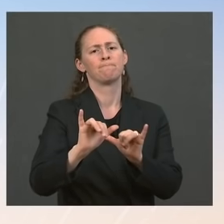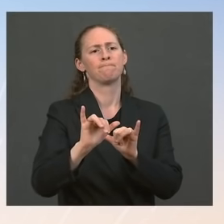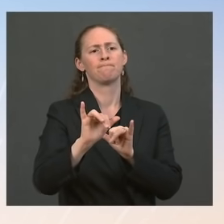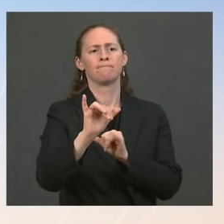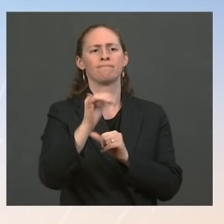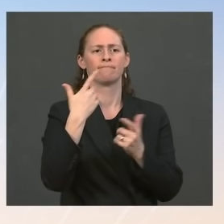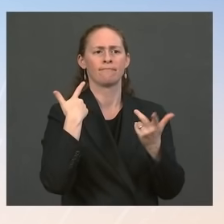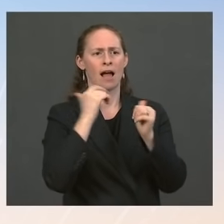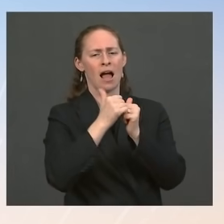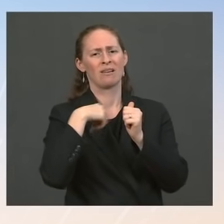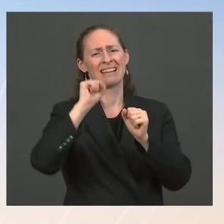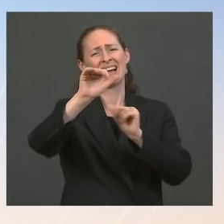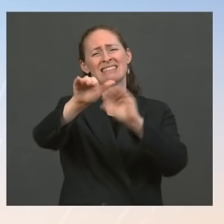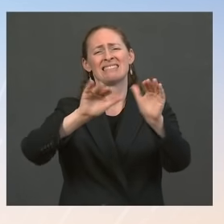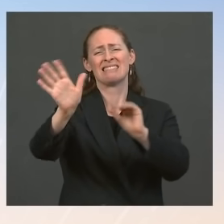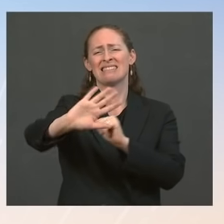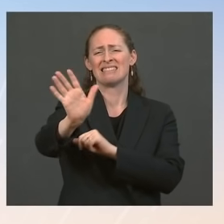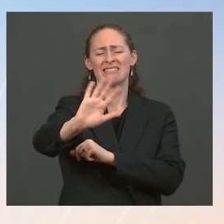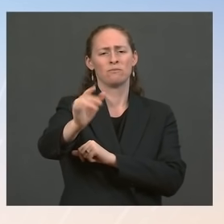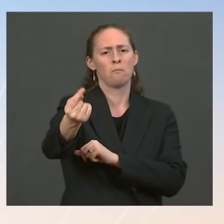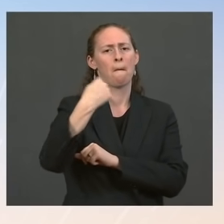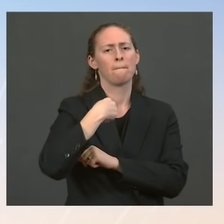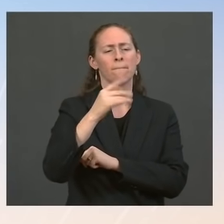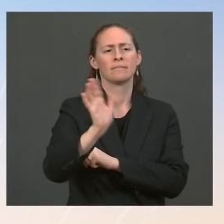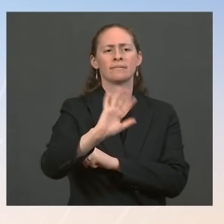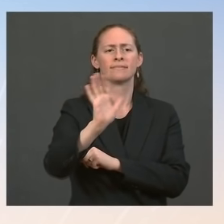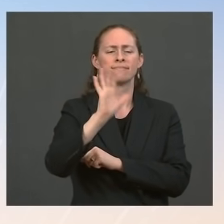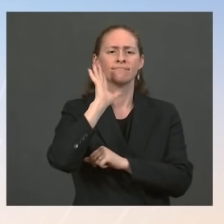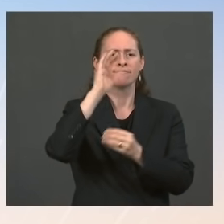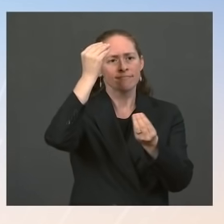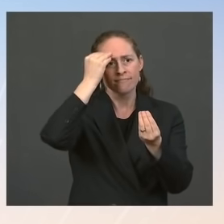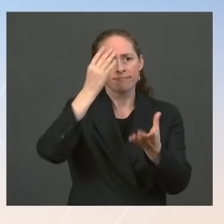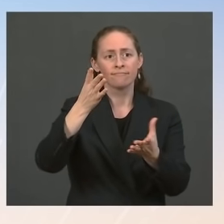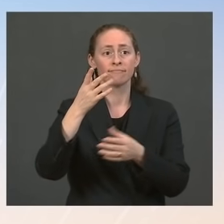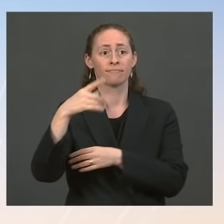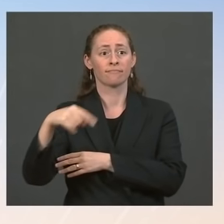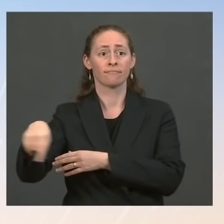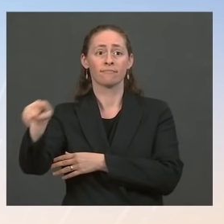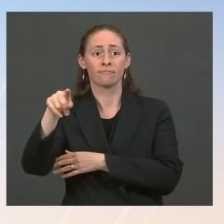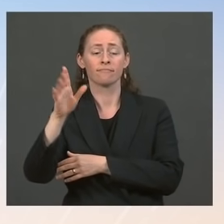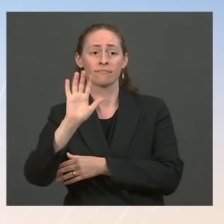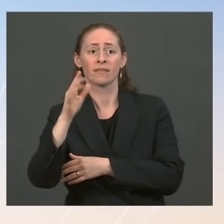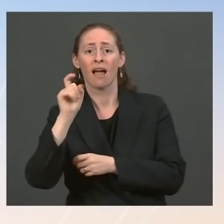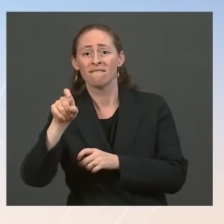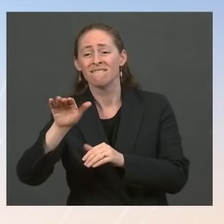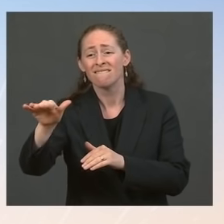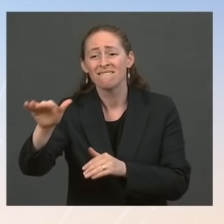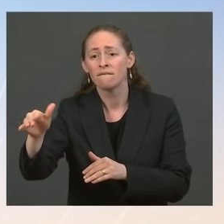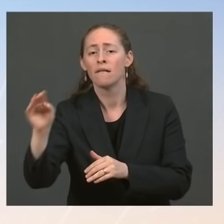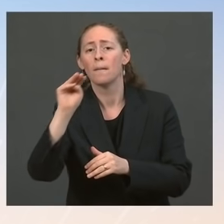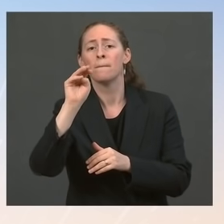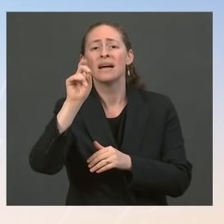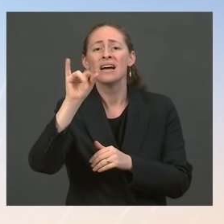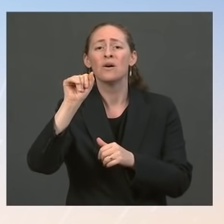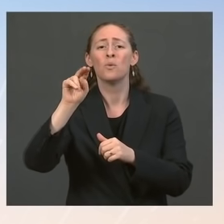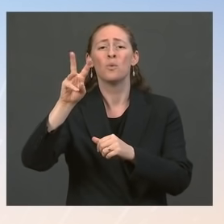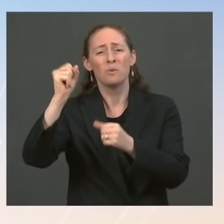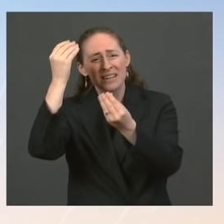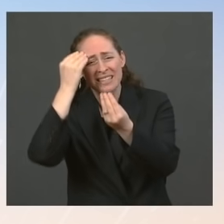communicating directly with people through paid media and otherwise, this is not the time to come. I would note that while there are a number of people